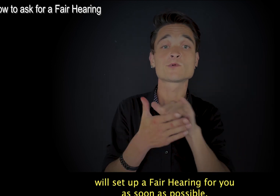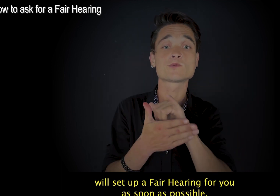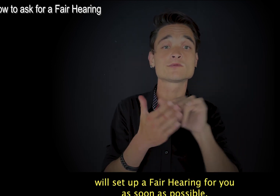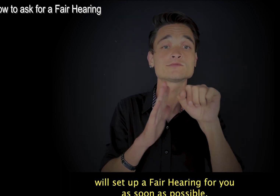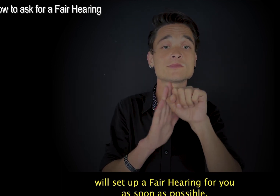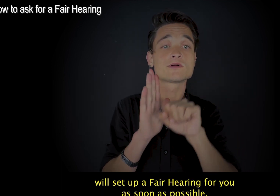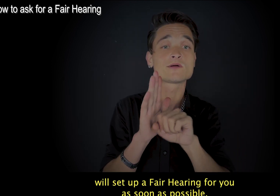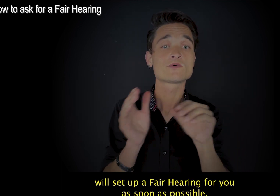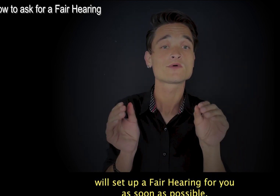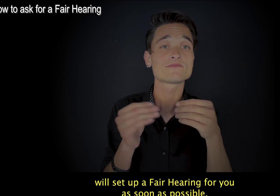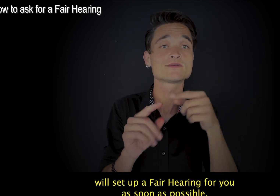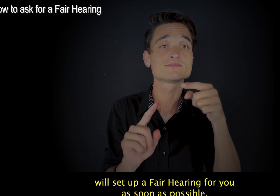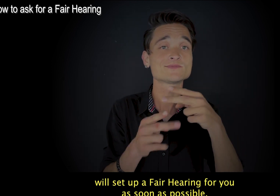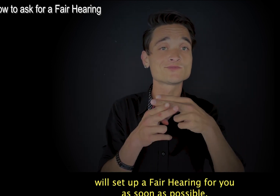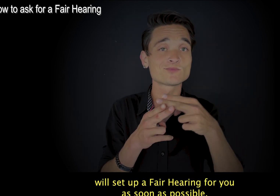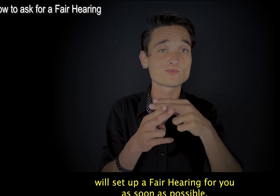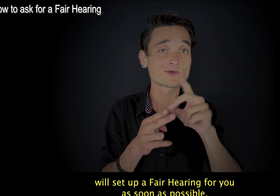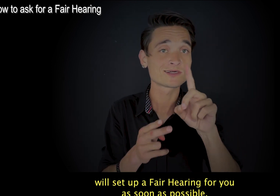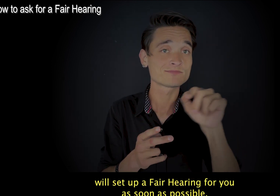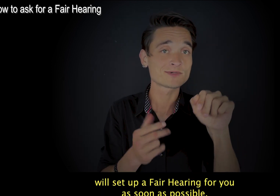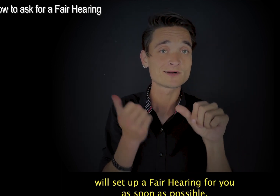will set up a Fair Hearing for you as soon as possible.